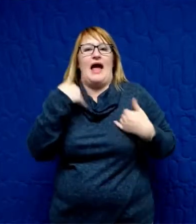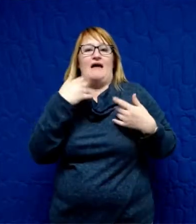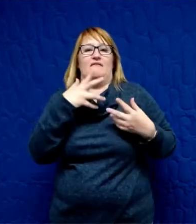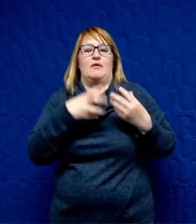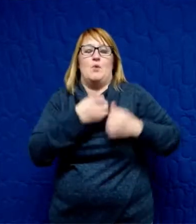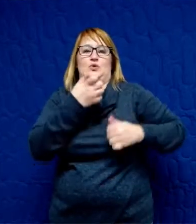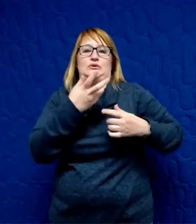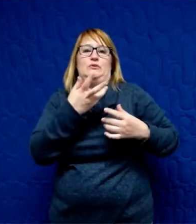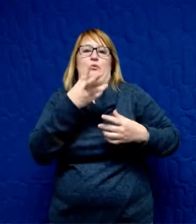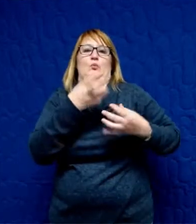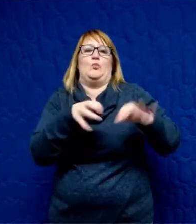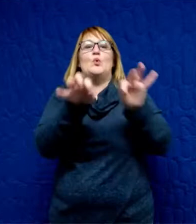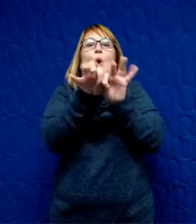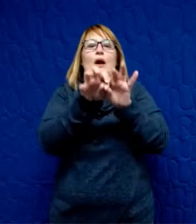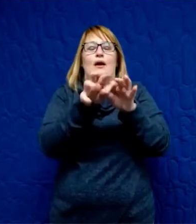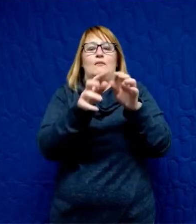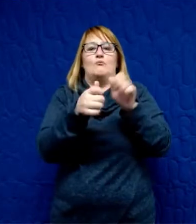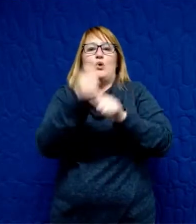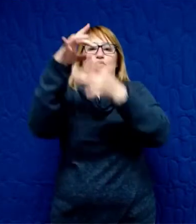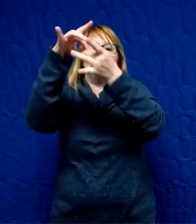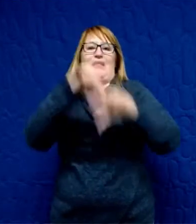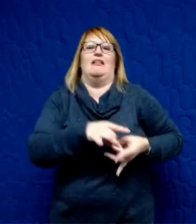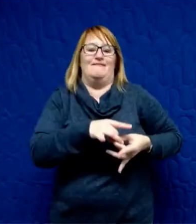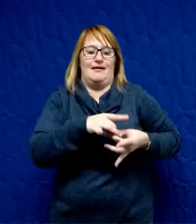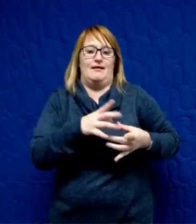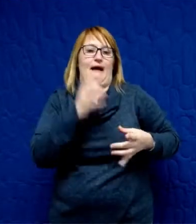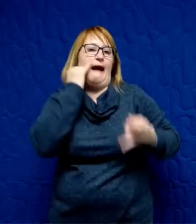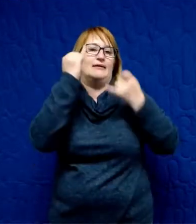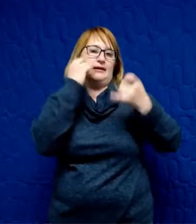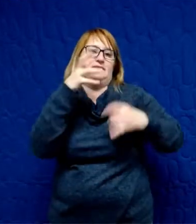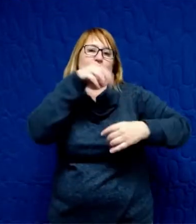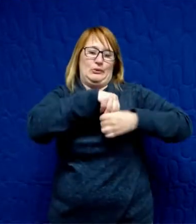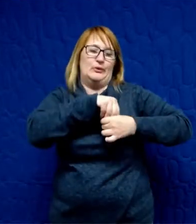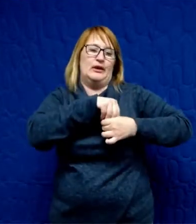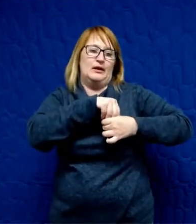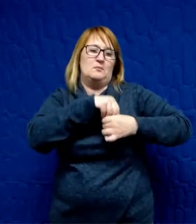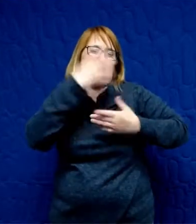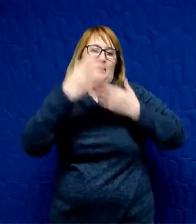important ideas that I should include here? And maybe that would help you kind